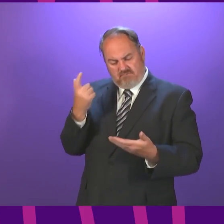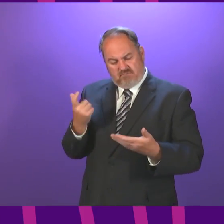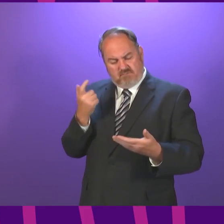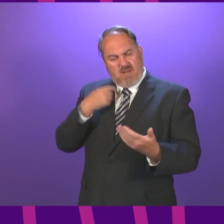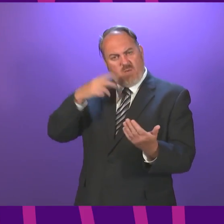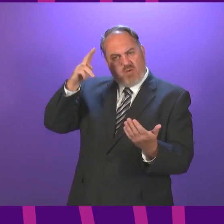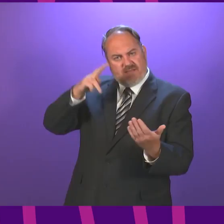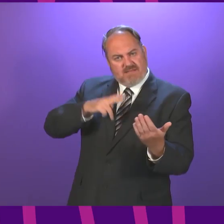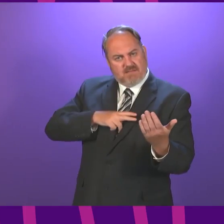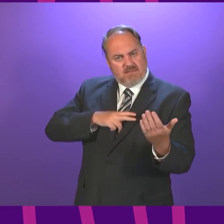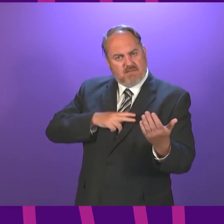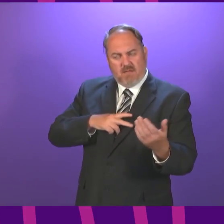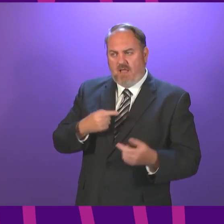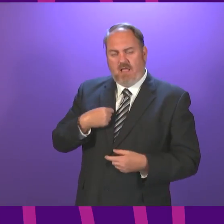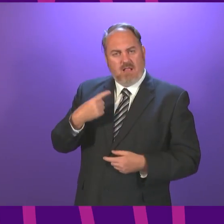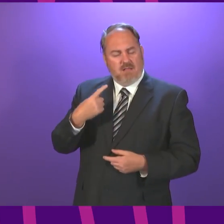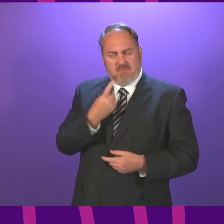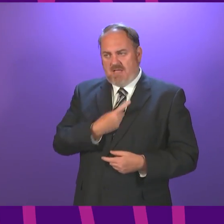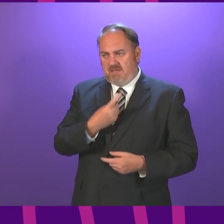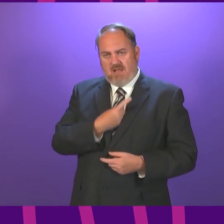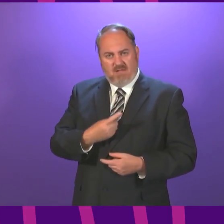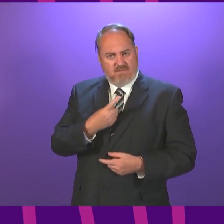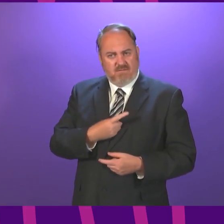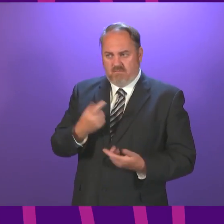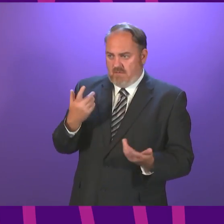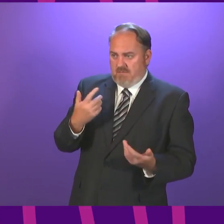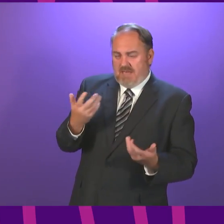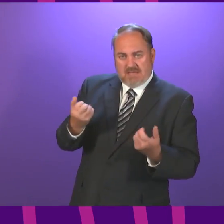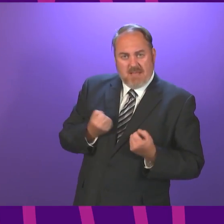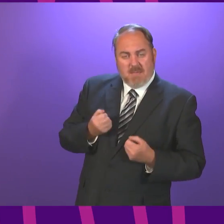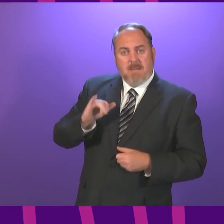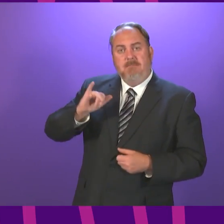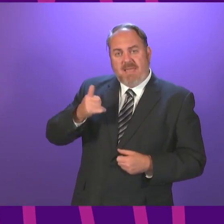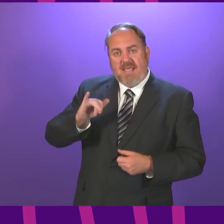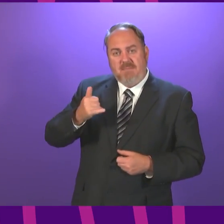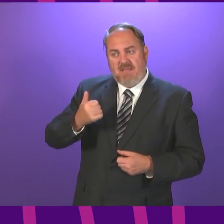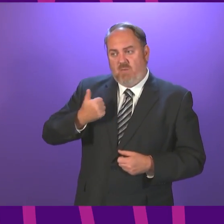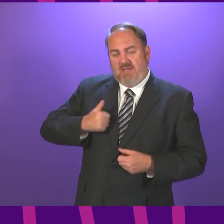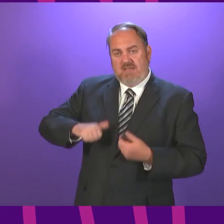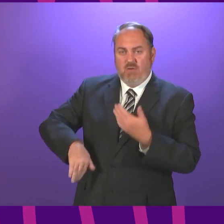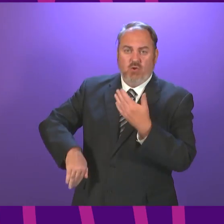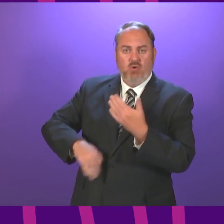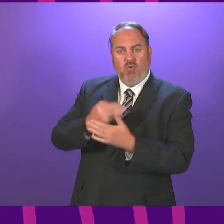I have never ruled out the need for further legislation, as I hope was demonstrated in